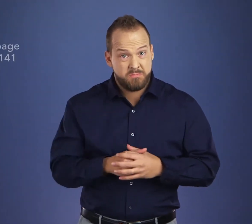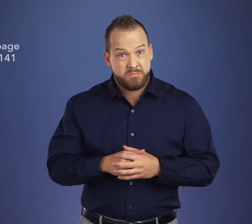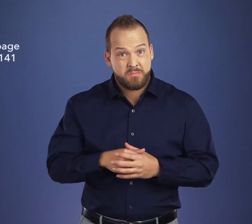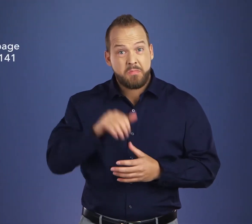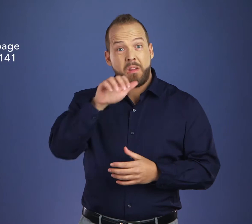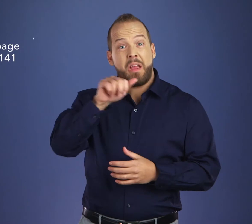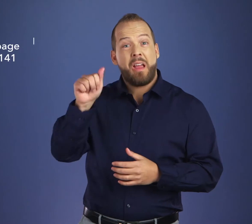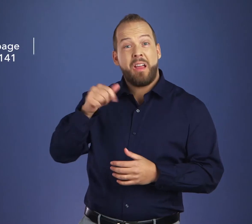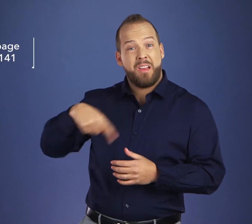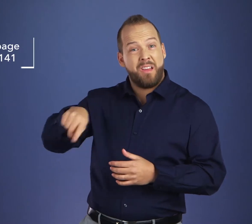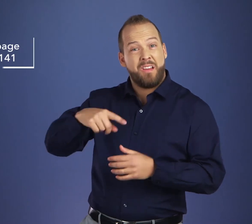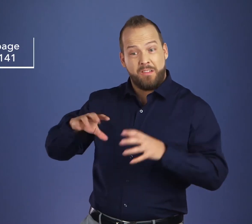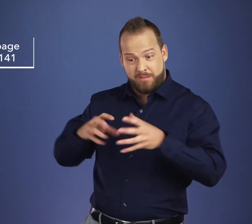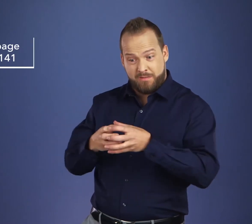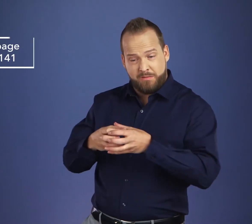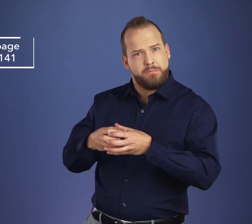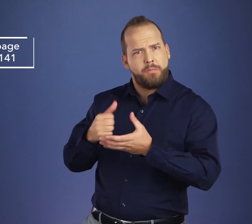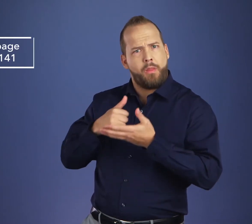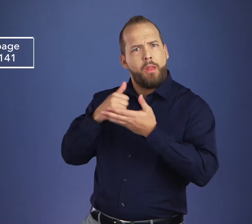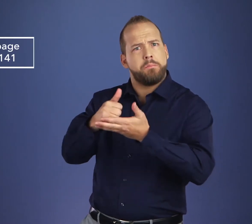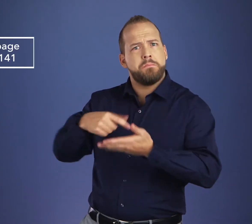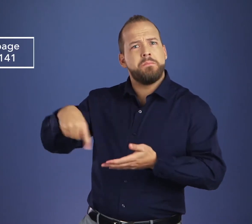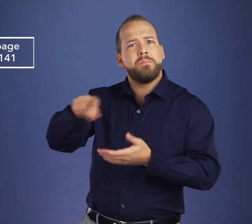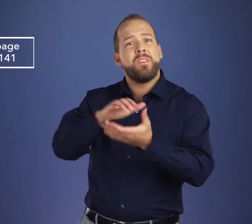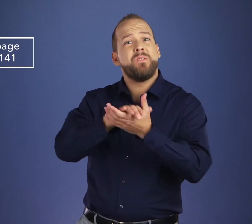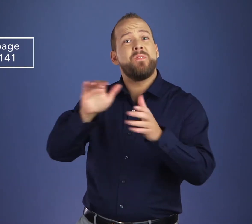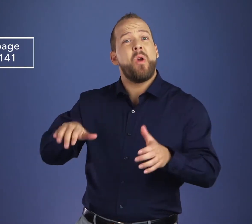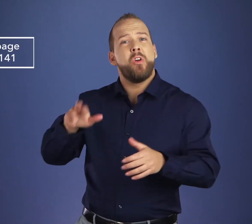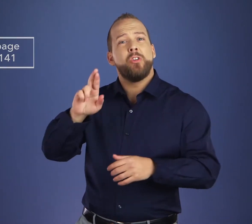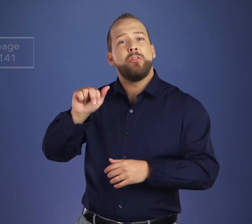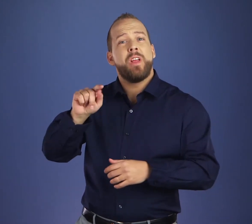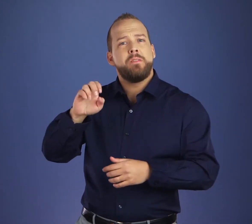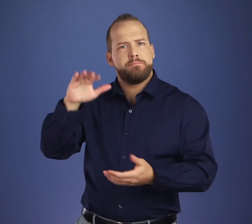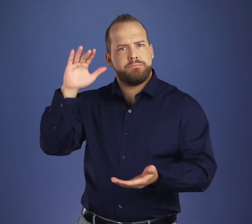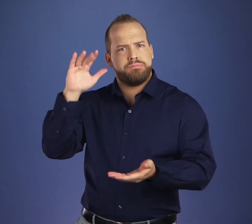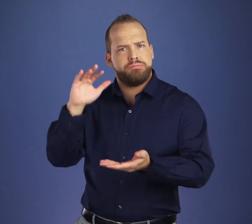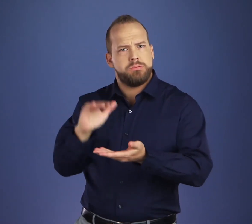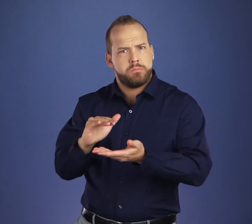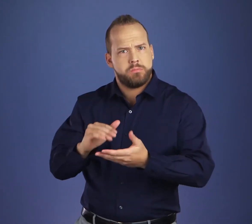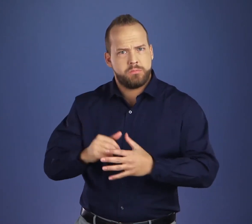Was it credible that A.A. was to have a divorce rate far lower than average?